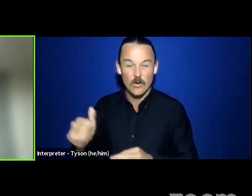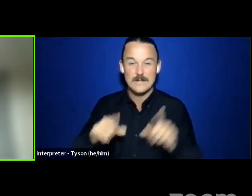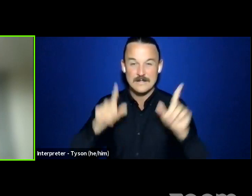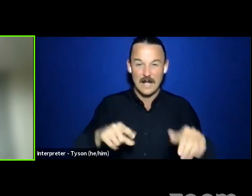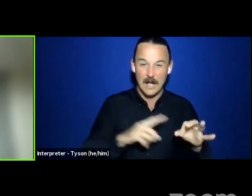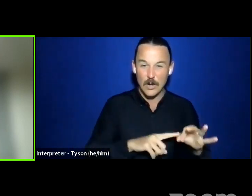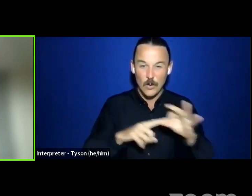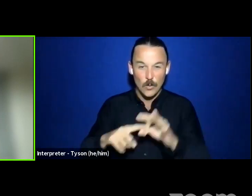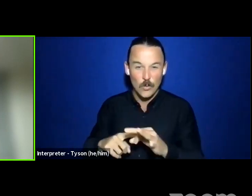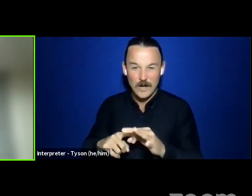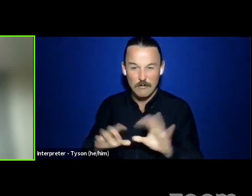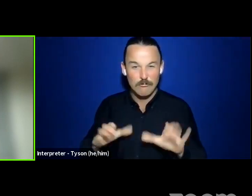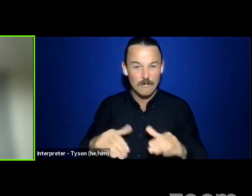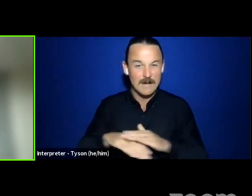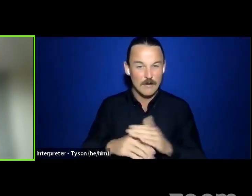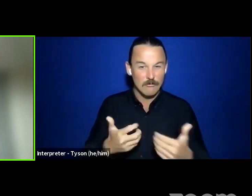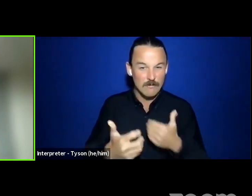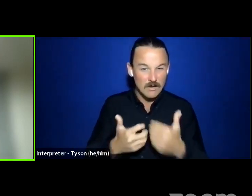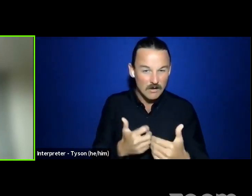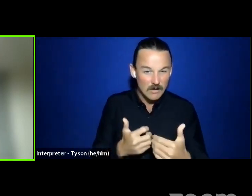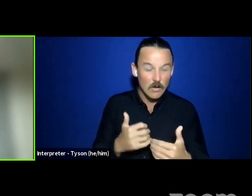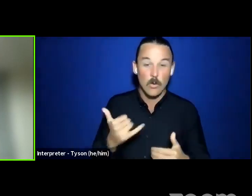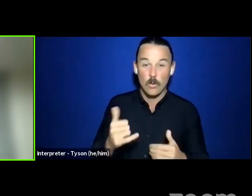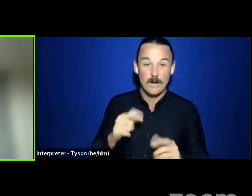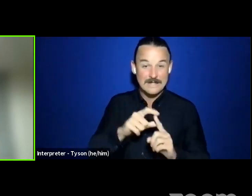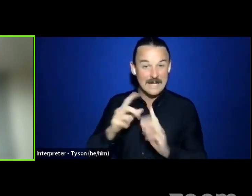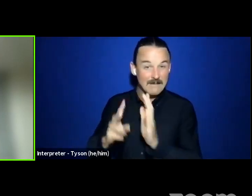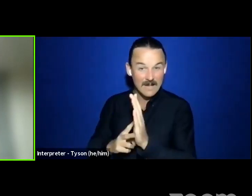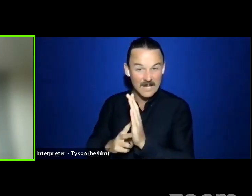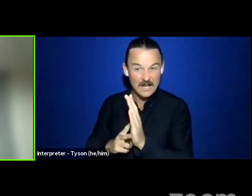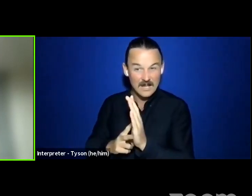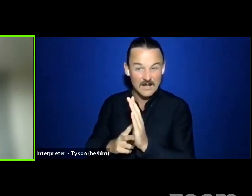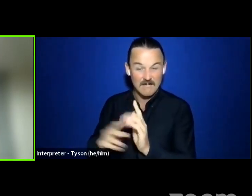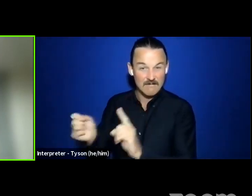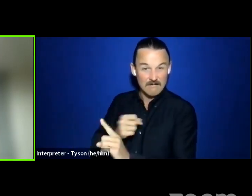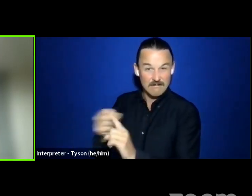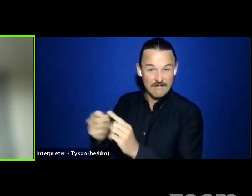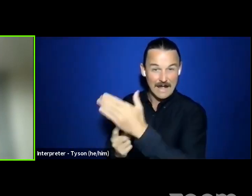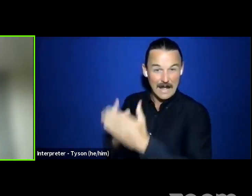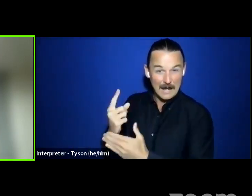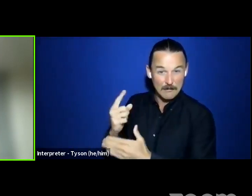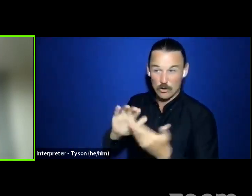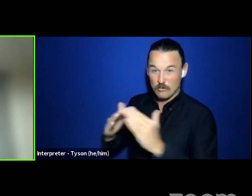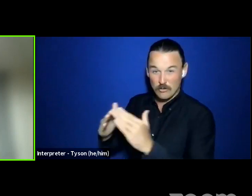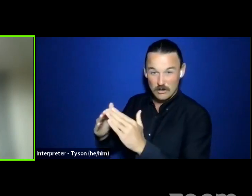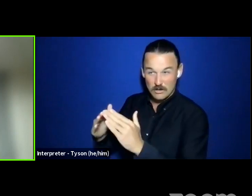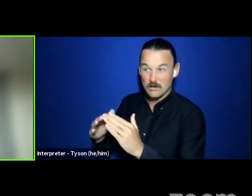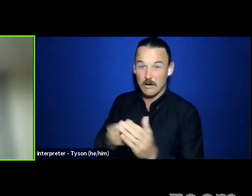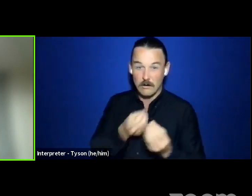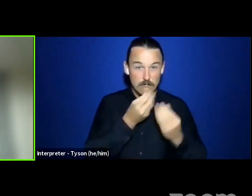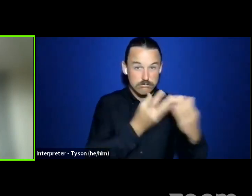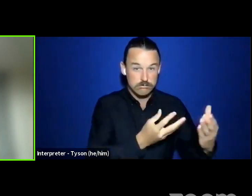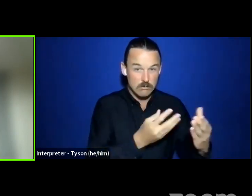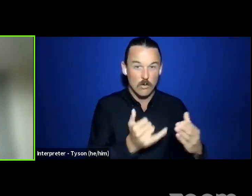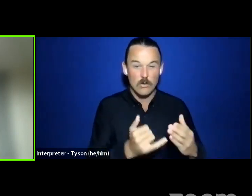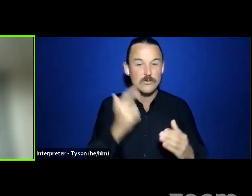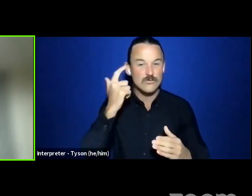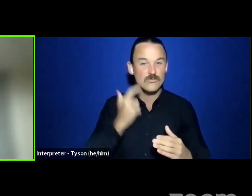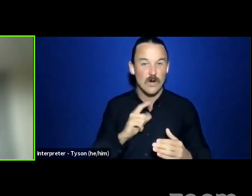conservative. e university from e university from breaking down barriers for reporting domestic violence. e now community to help him e now community to help bridge the inequality